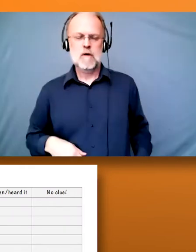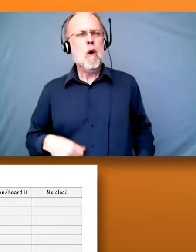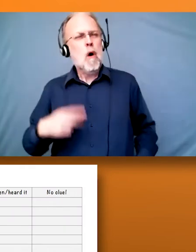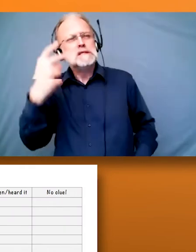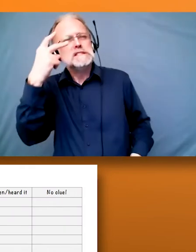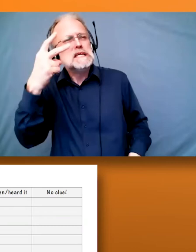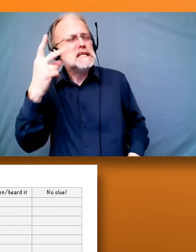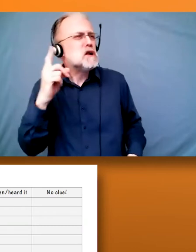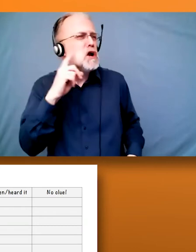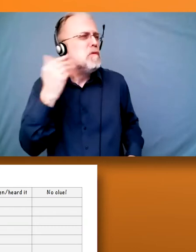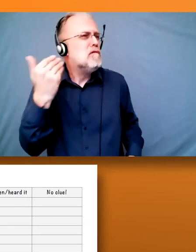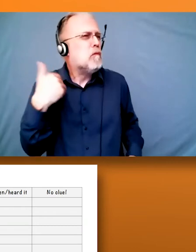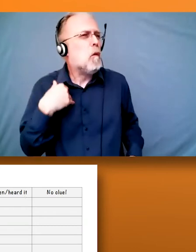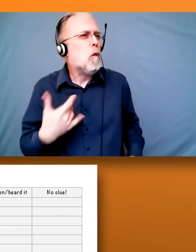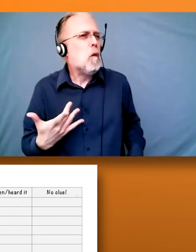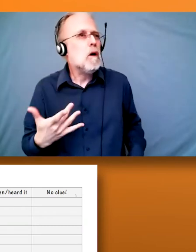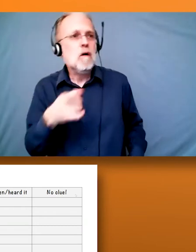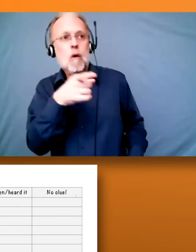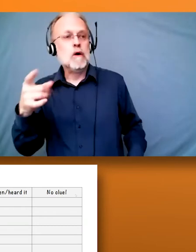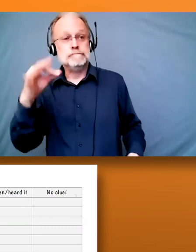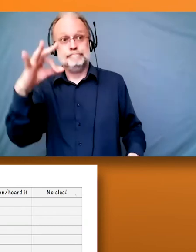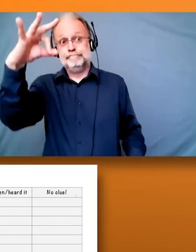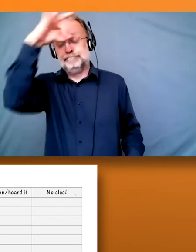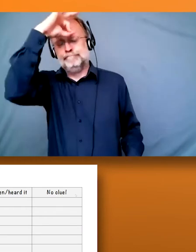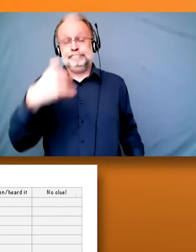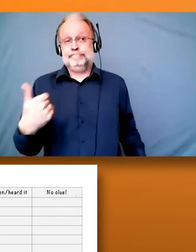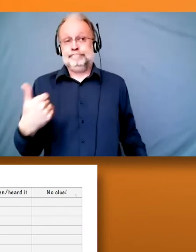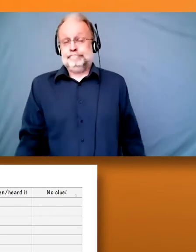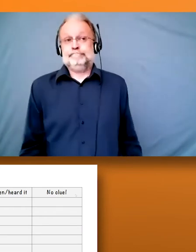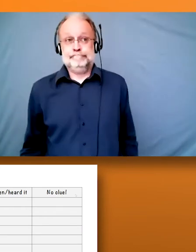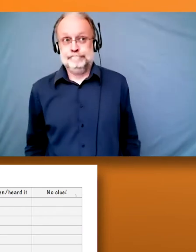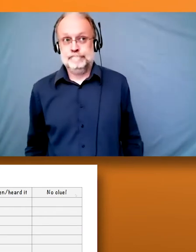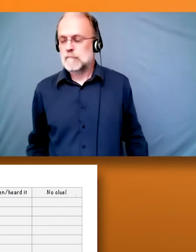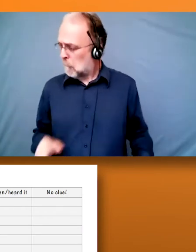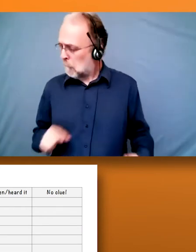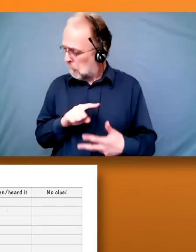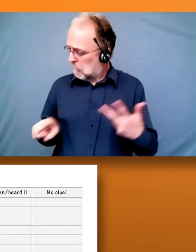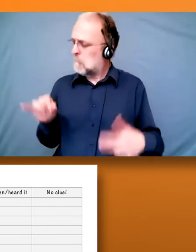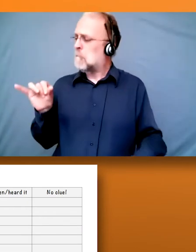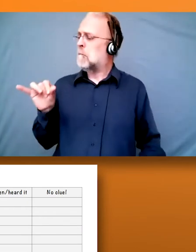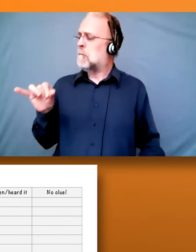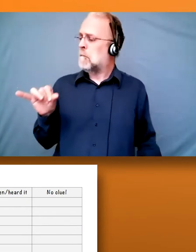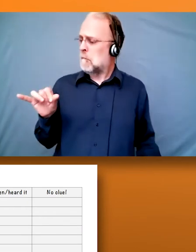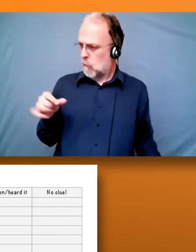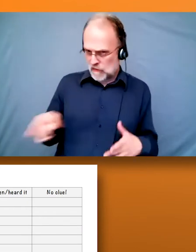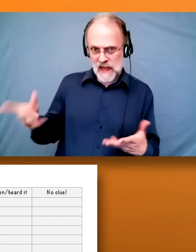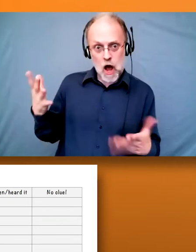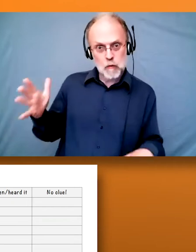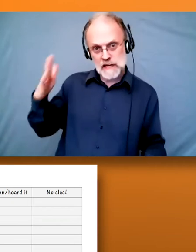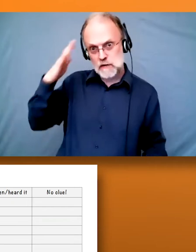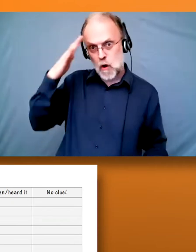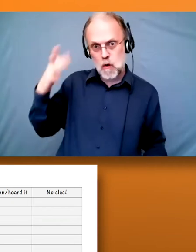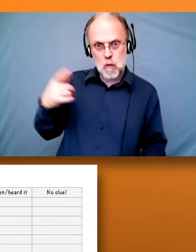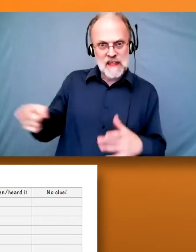I've seen it or I've heard it, I have no clue what it means. So they can give you an idea of what they think.